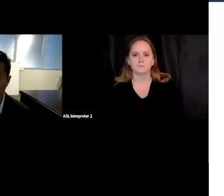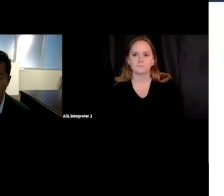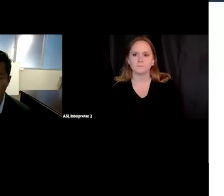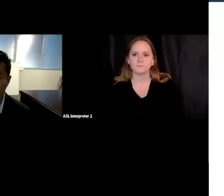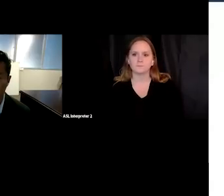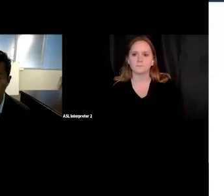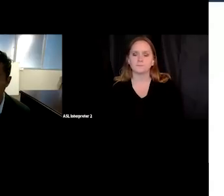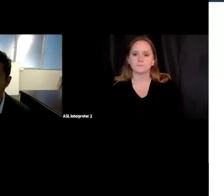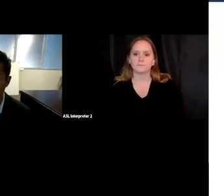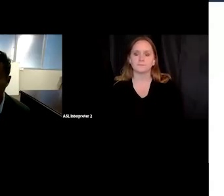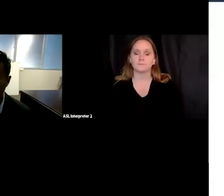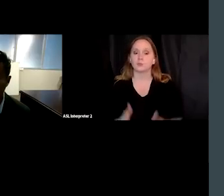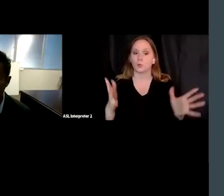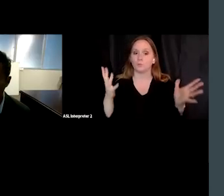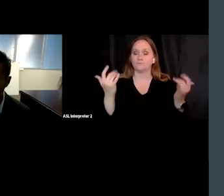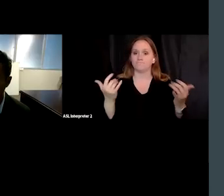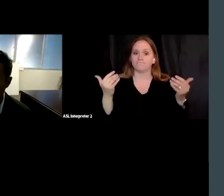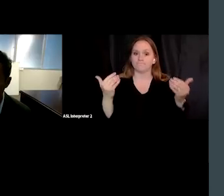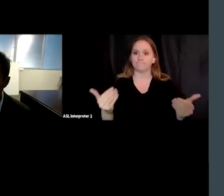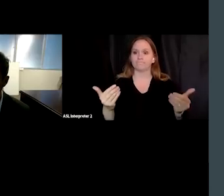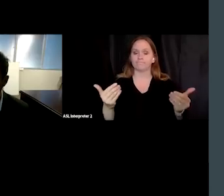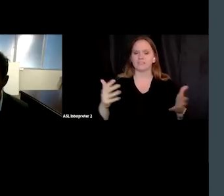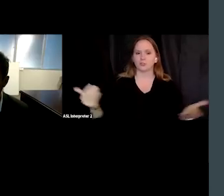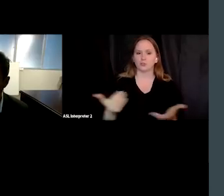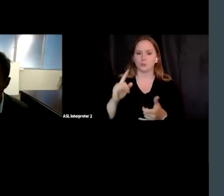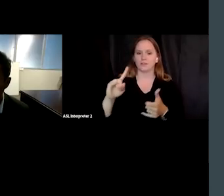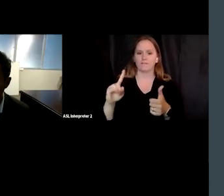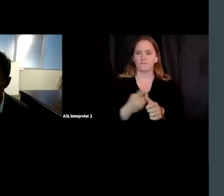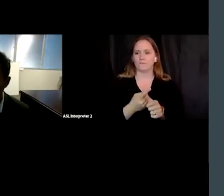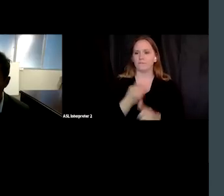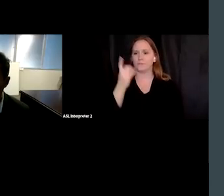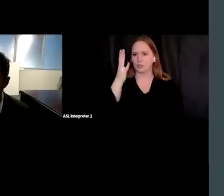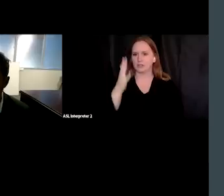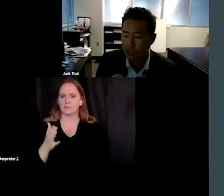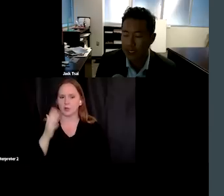Okay, so with that, lemme introduce the first speaker who's going to present on the assessment,